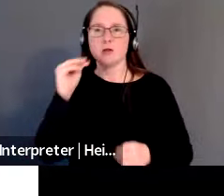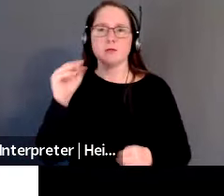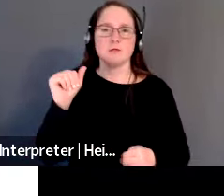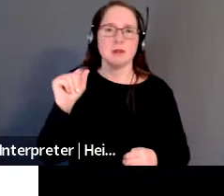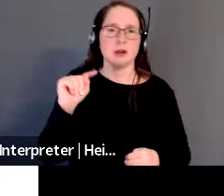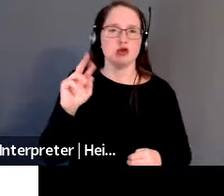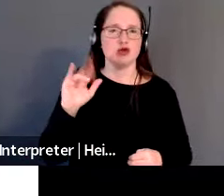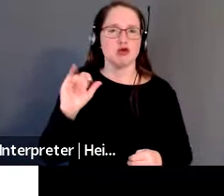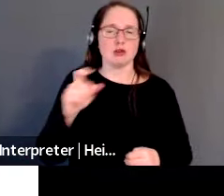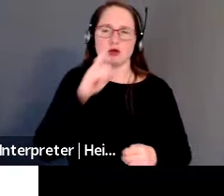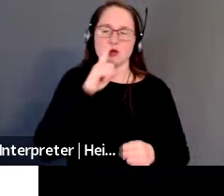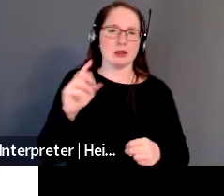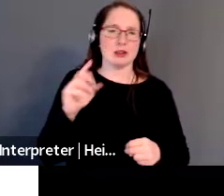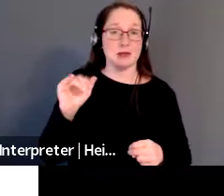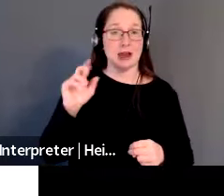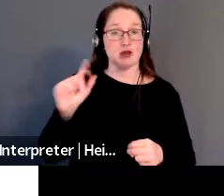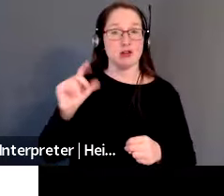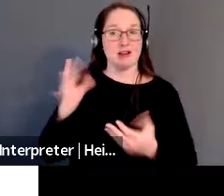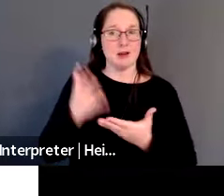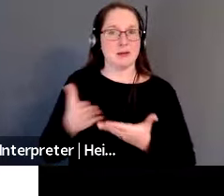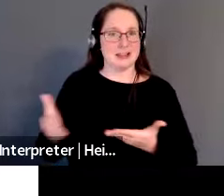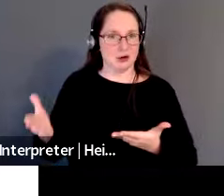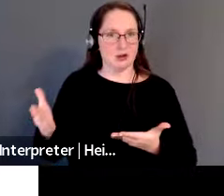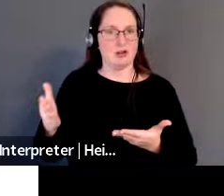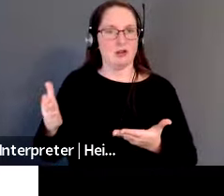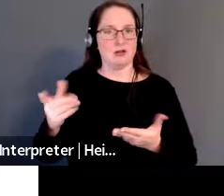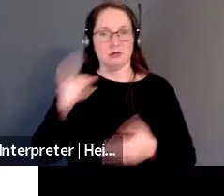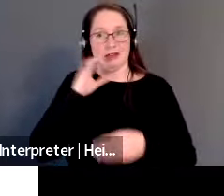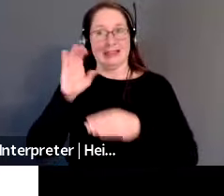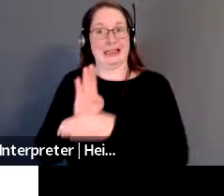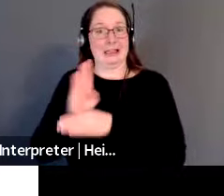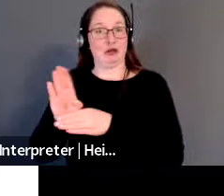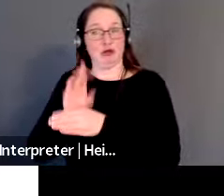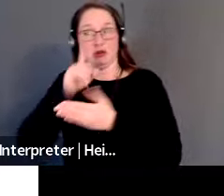It is a matrix of materials that industry researchers have to use